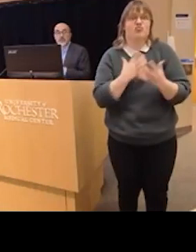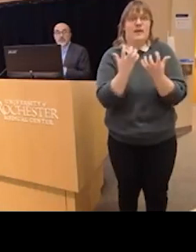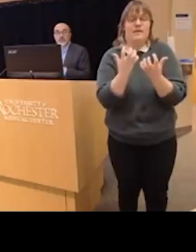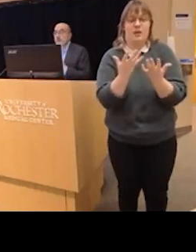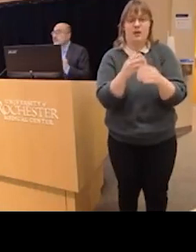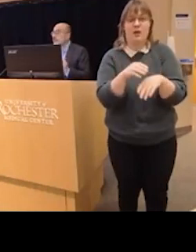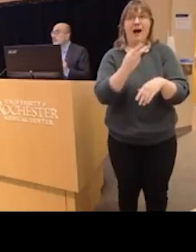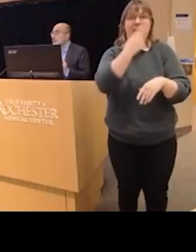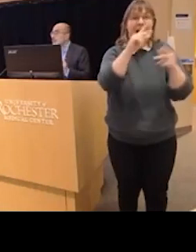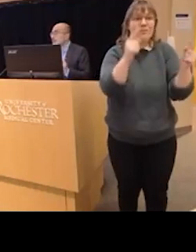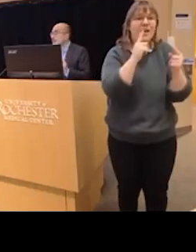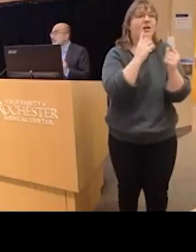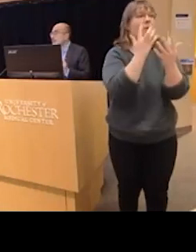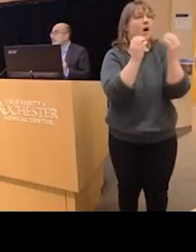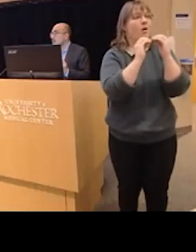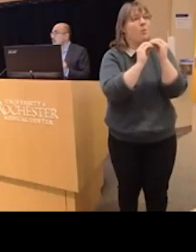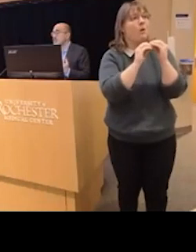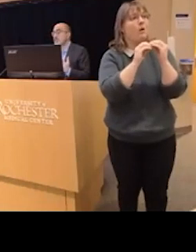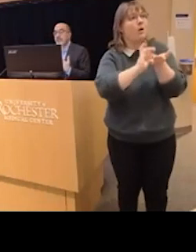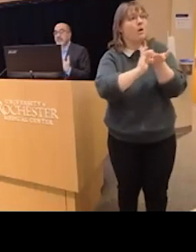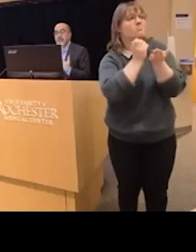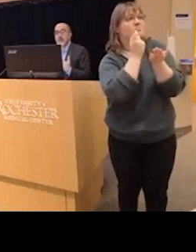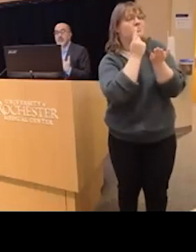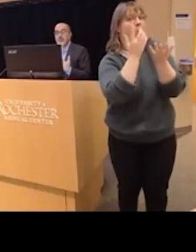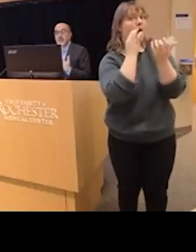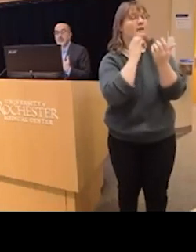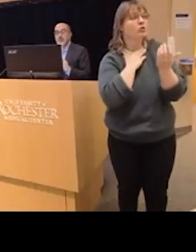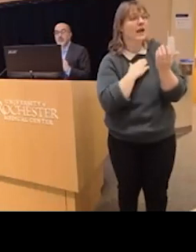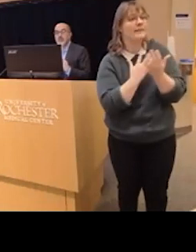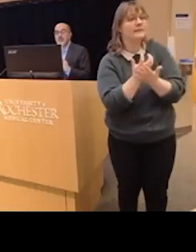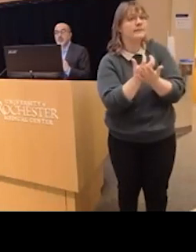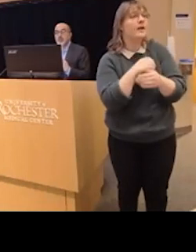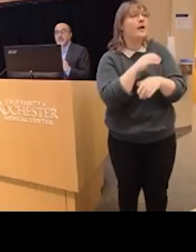report more craving for prescription opioids in between doses they also report much more uh